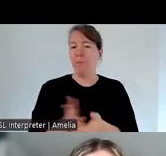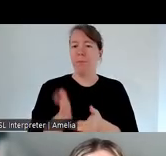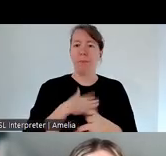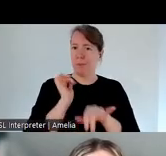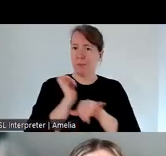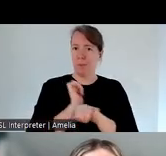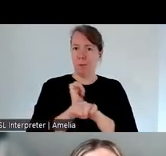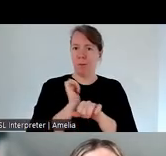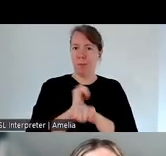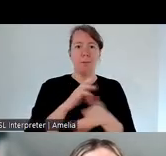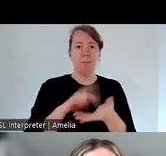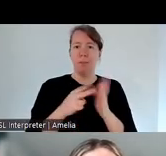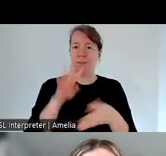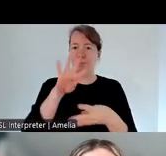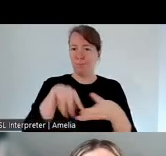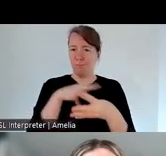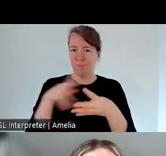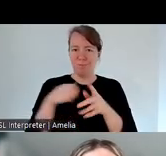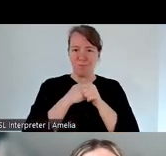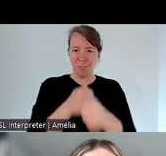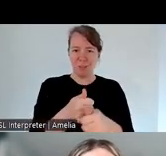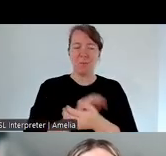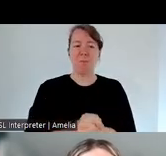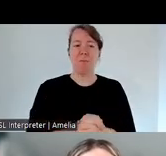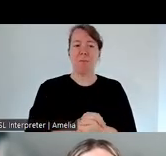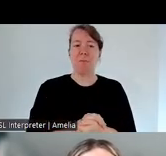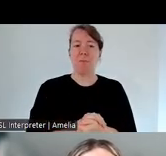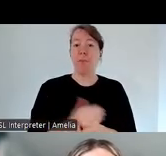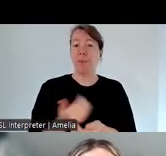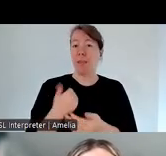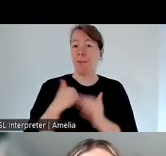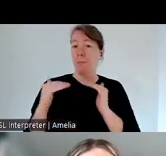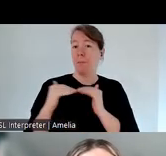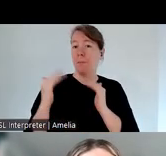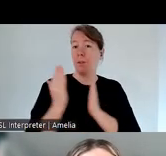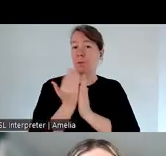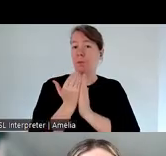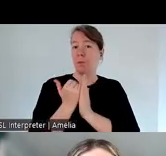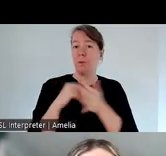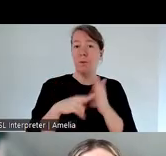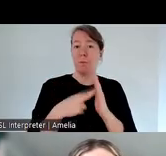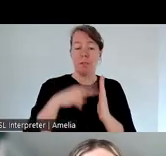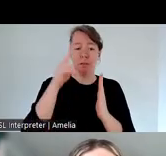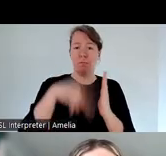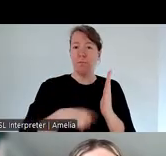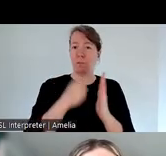We had a peer review process once the chapter drafts were written so that